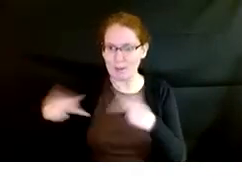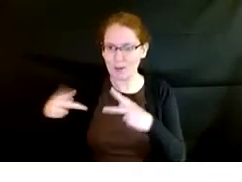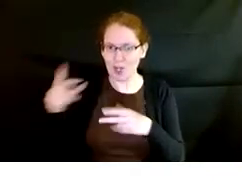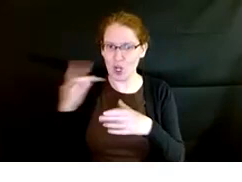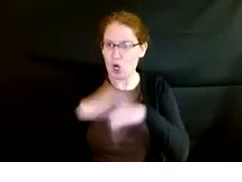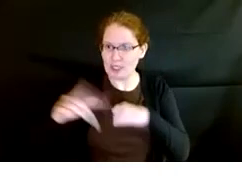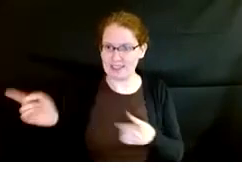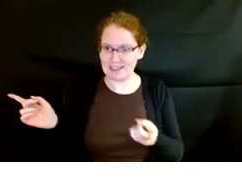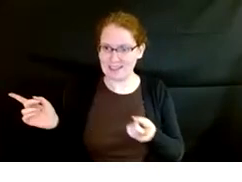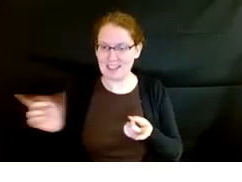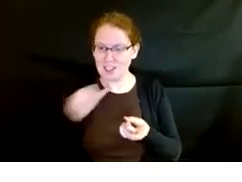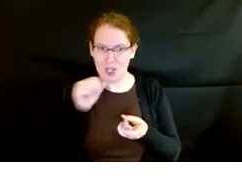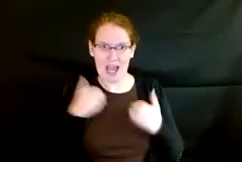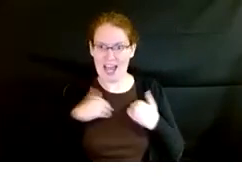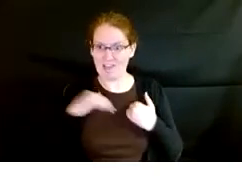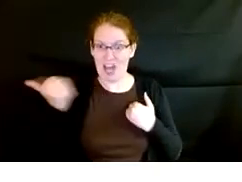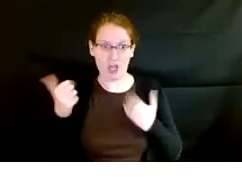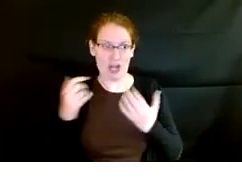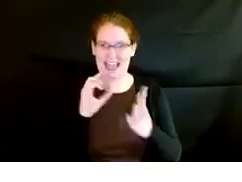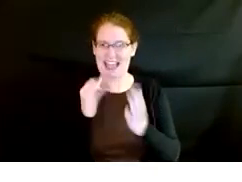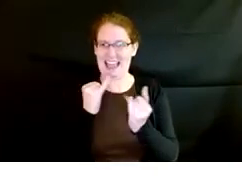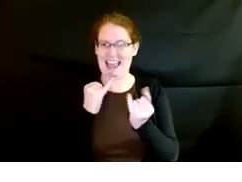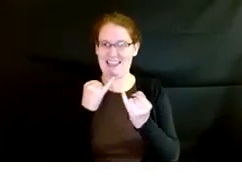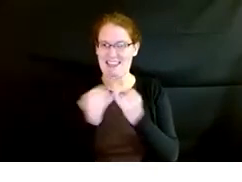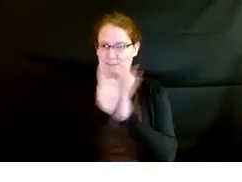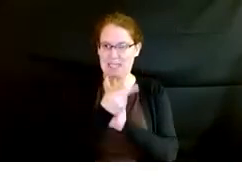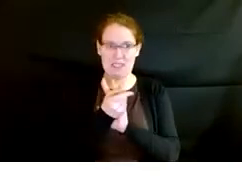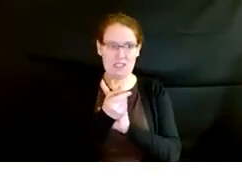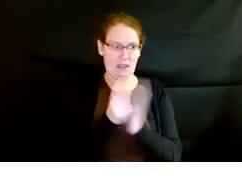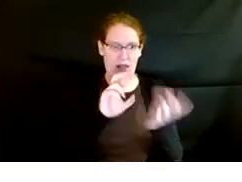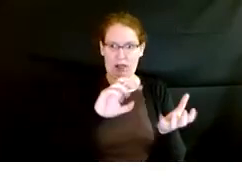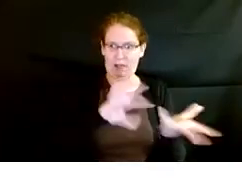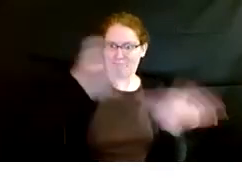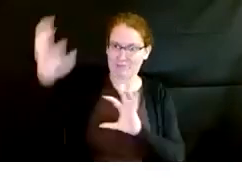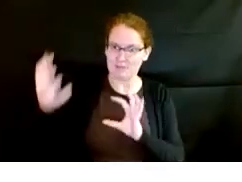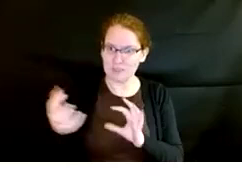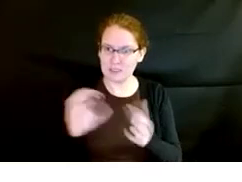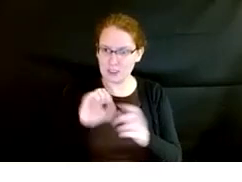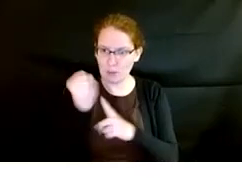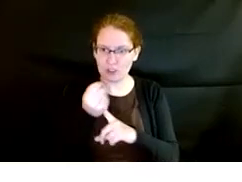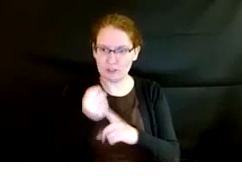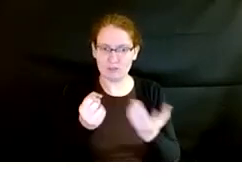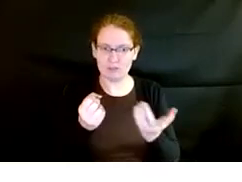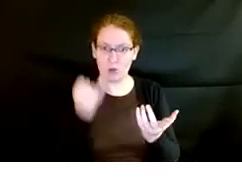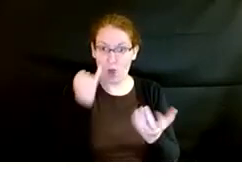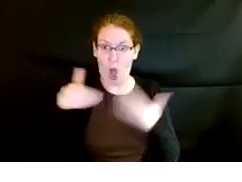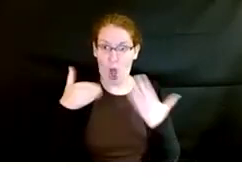so we don't have another last-minute crisis or uh situation where this all comes crashing